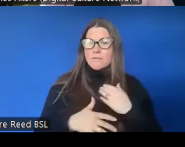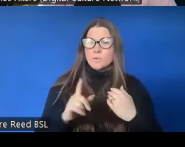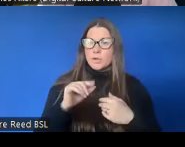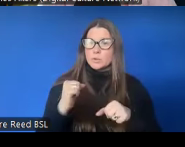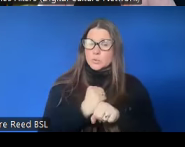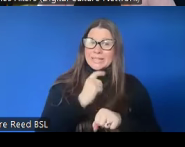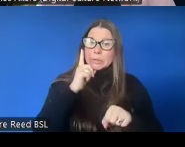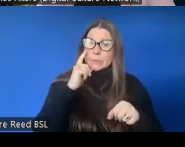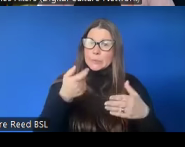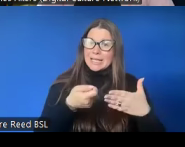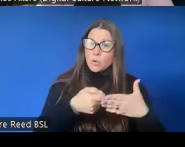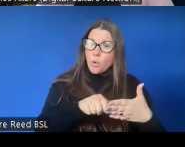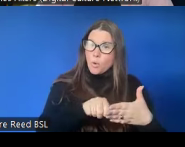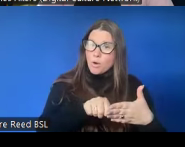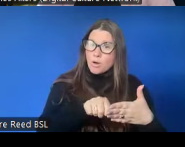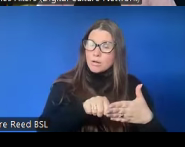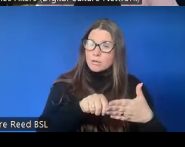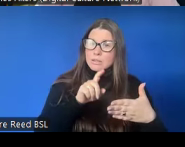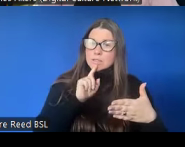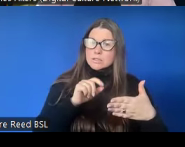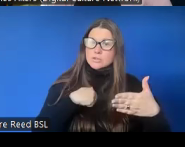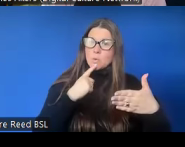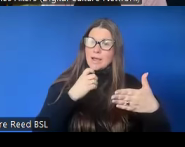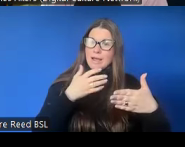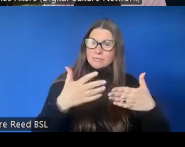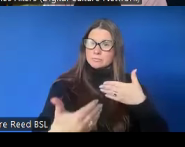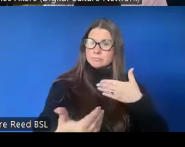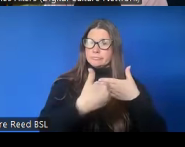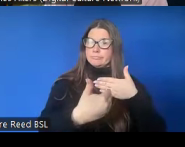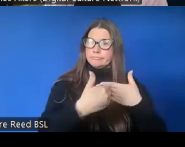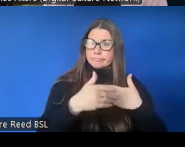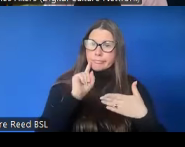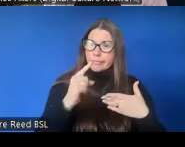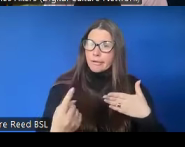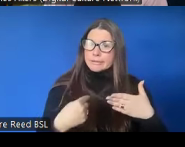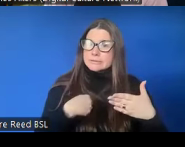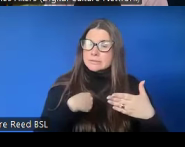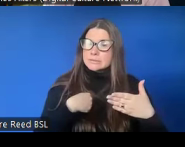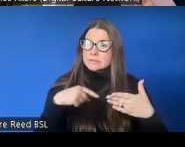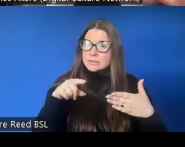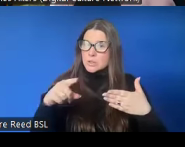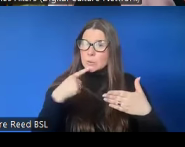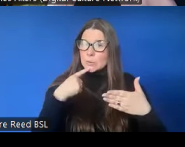If you're using an artificial intelligence platform and it's a paid service, you can lock things off from the internet.